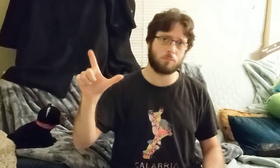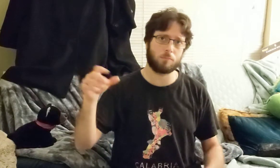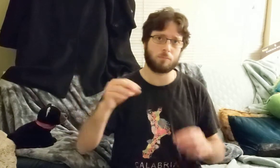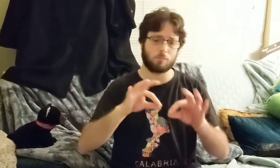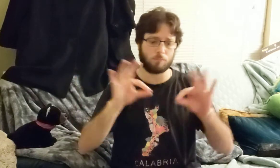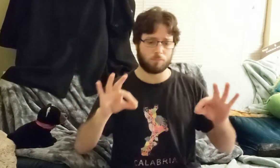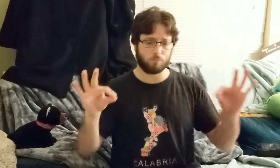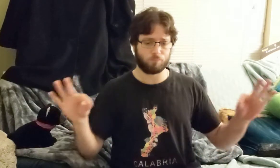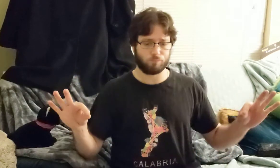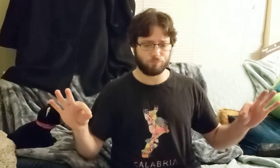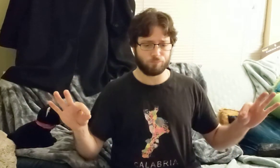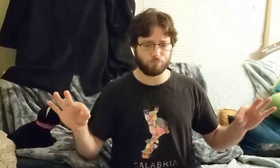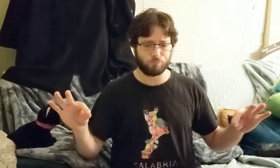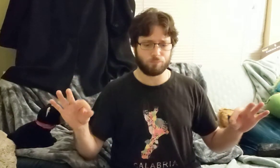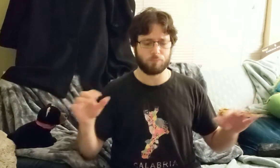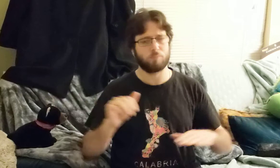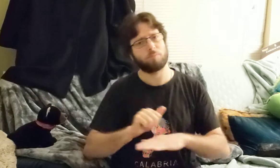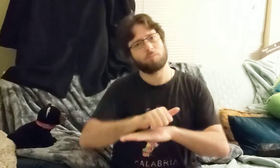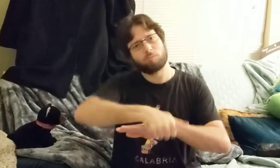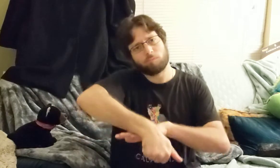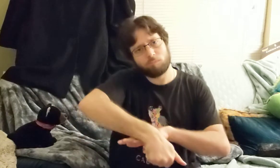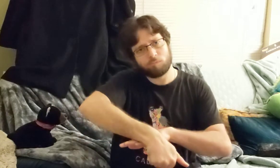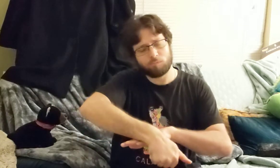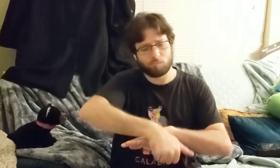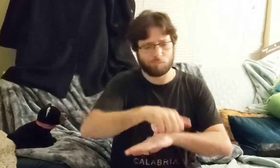ASL SENTENCE ACCUSE